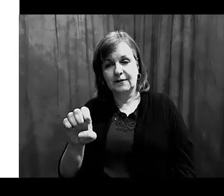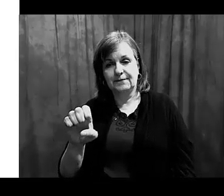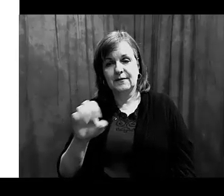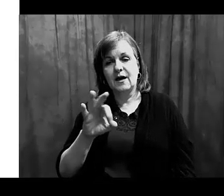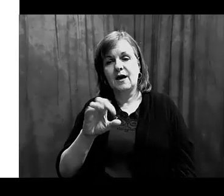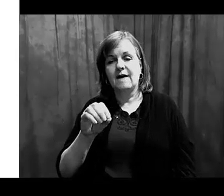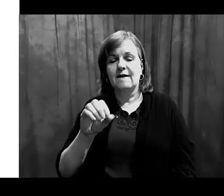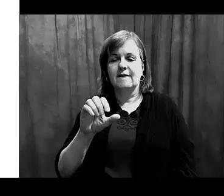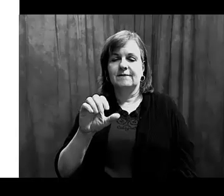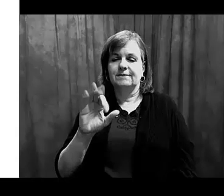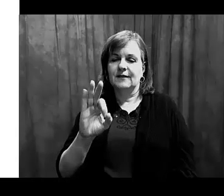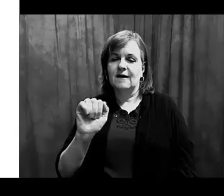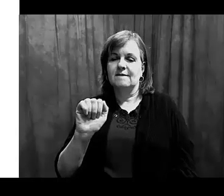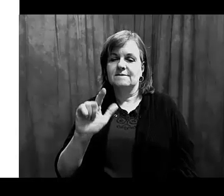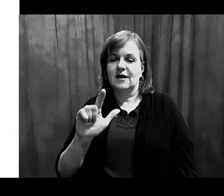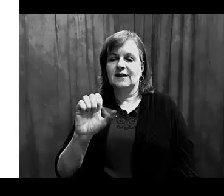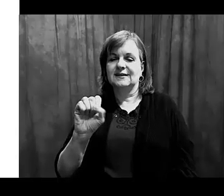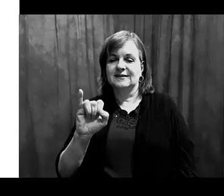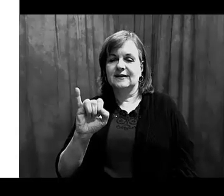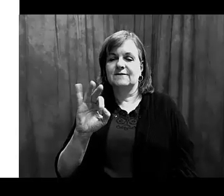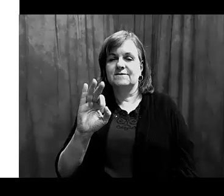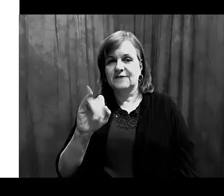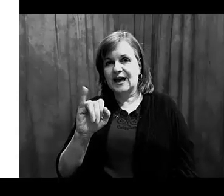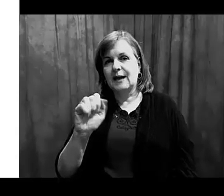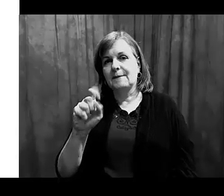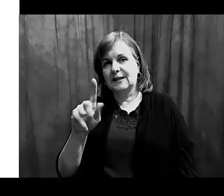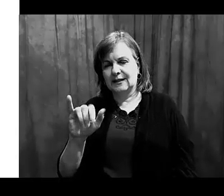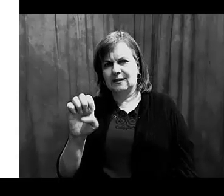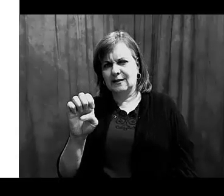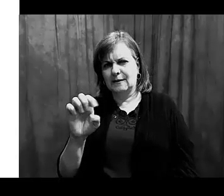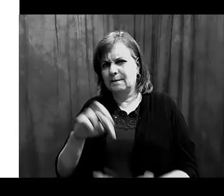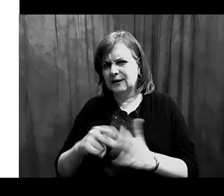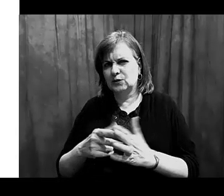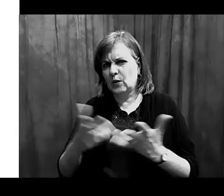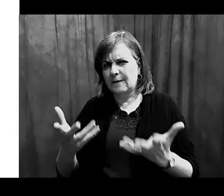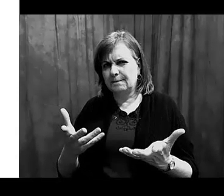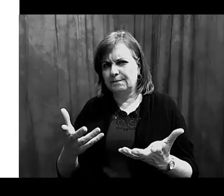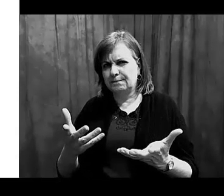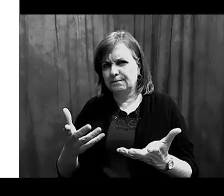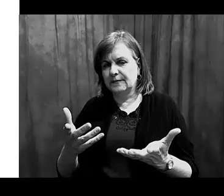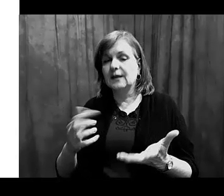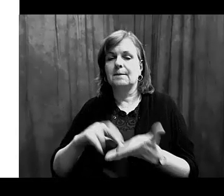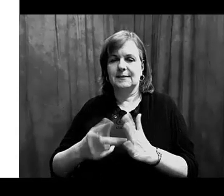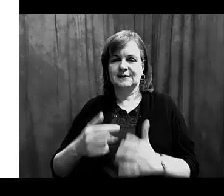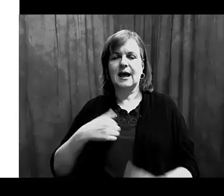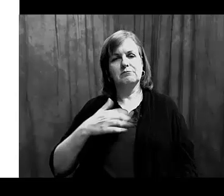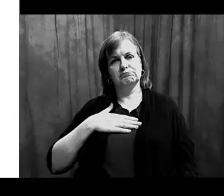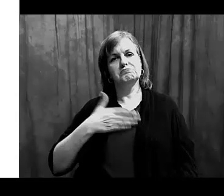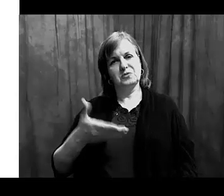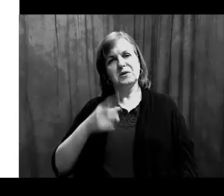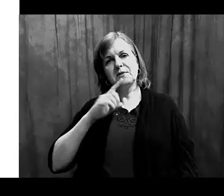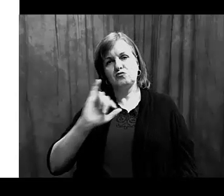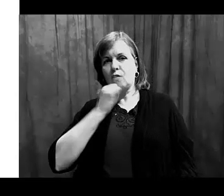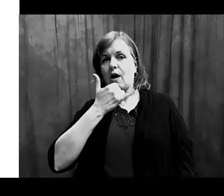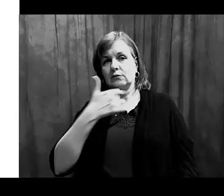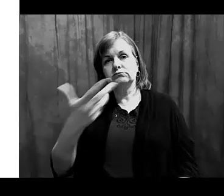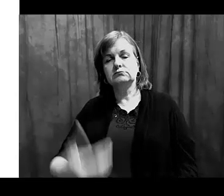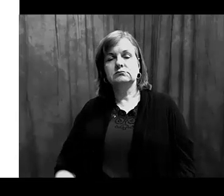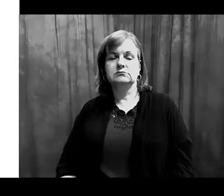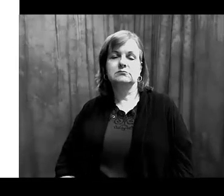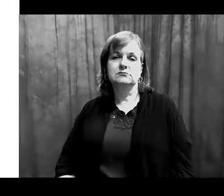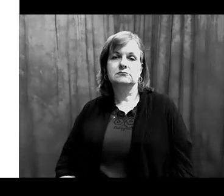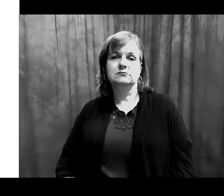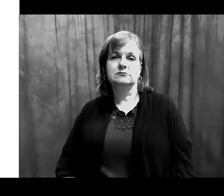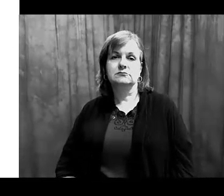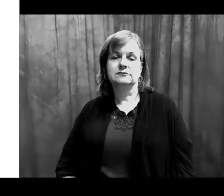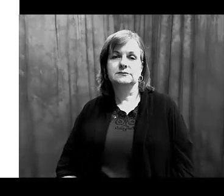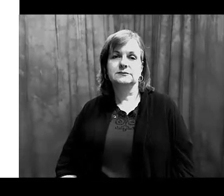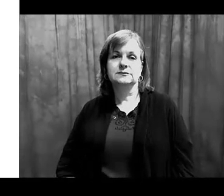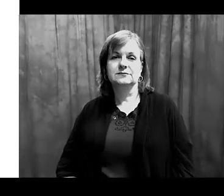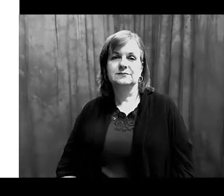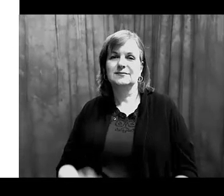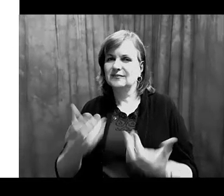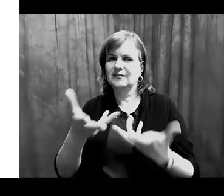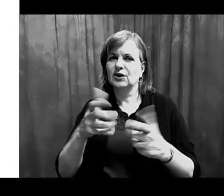why does it have to be falsifiable? Well this essentially means that I'm willing to be wrong!